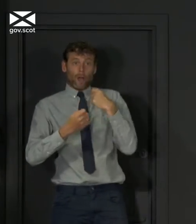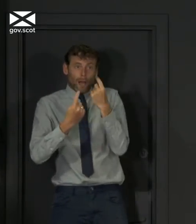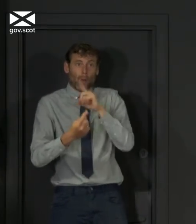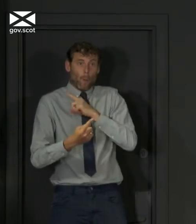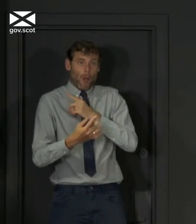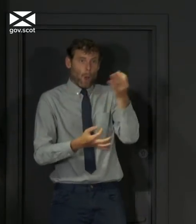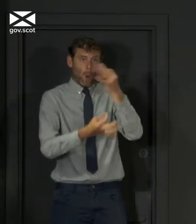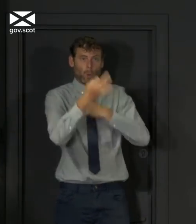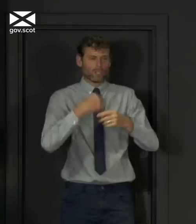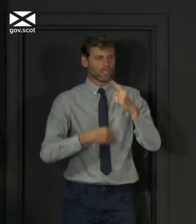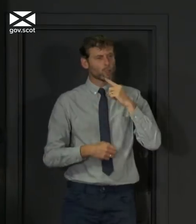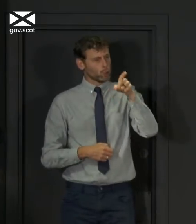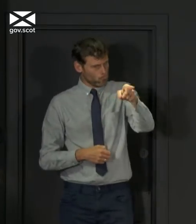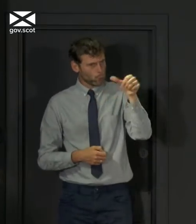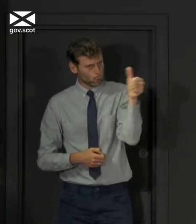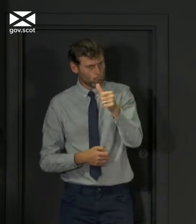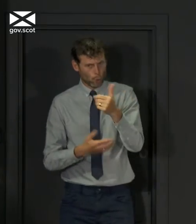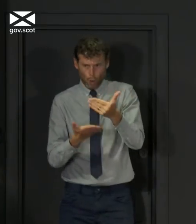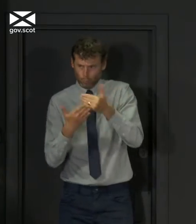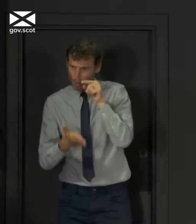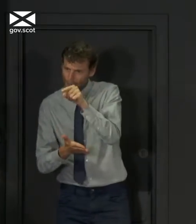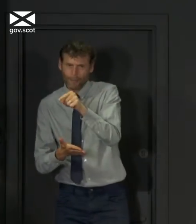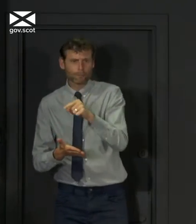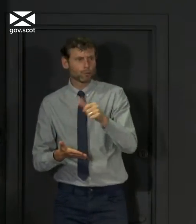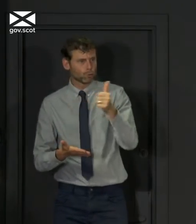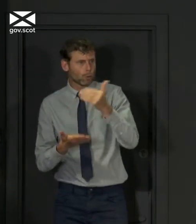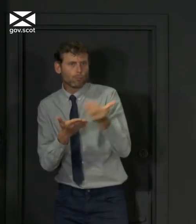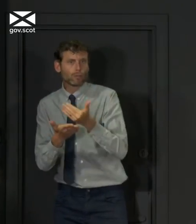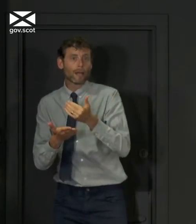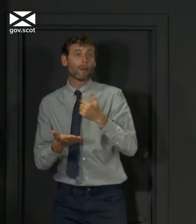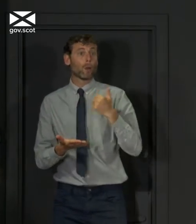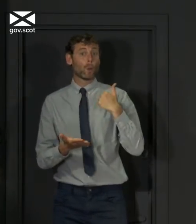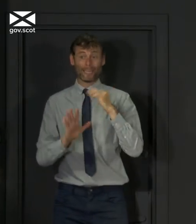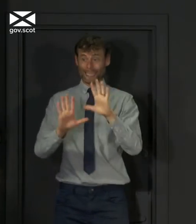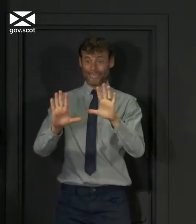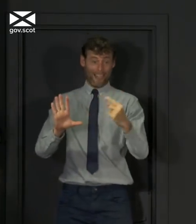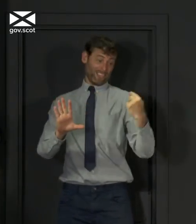protect people in care homes. We took all the steps we thought was necessary. So now